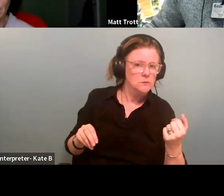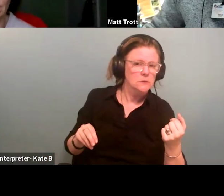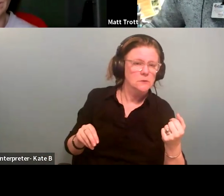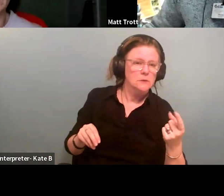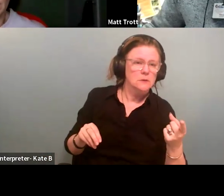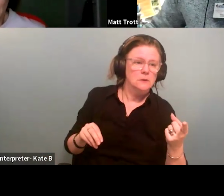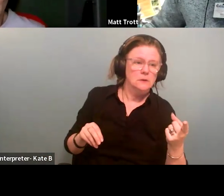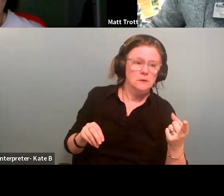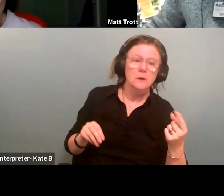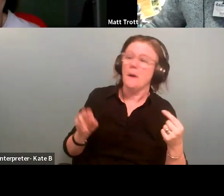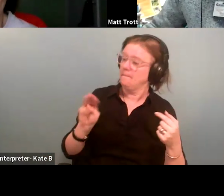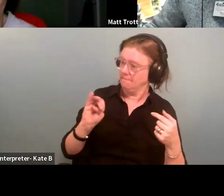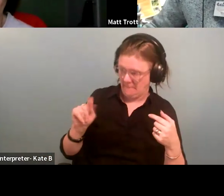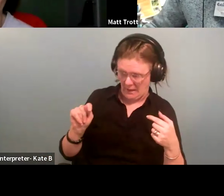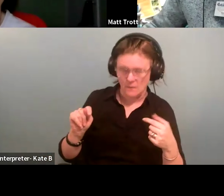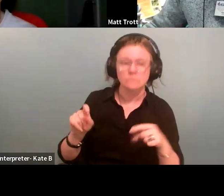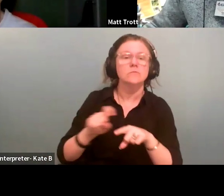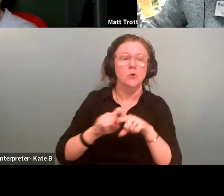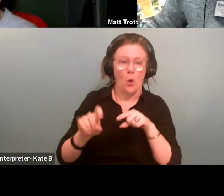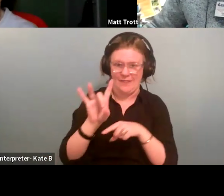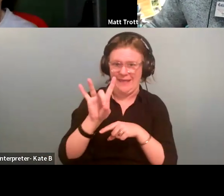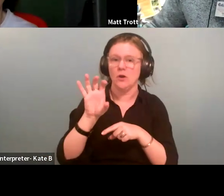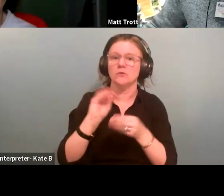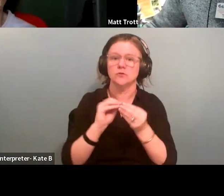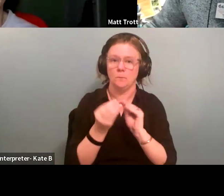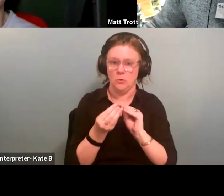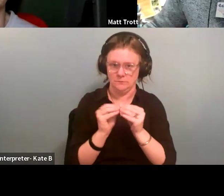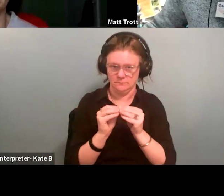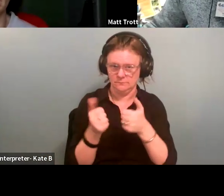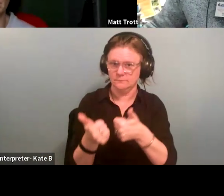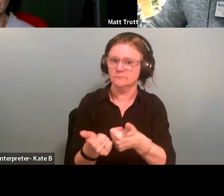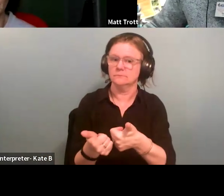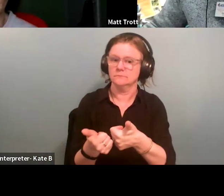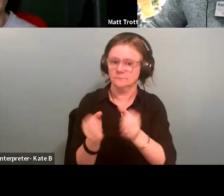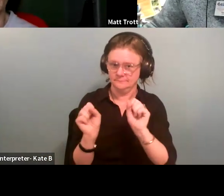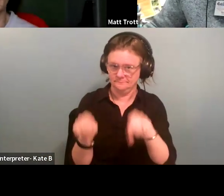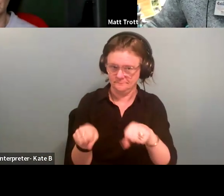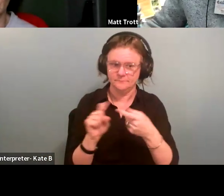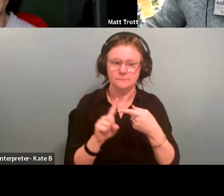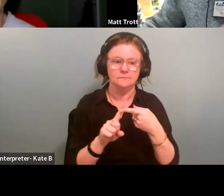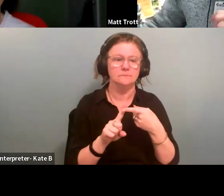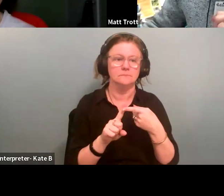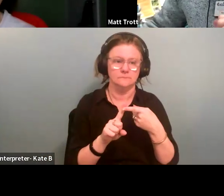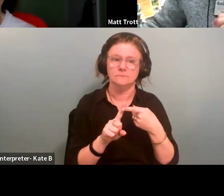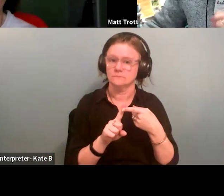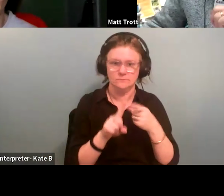You can definitely call that 1-800-490-8505 number, and report it.